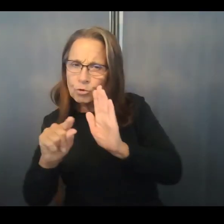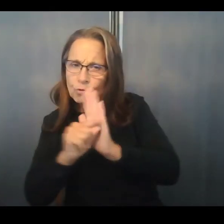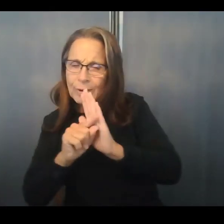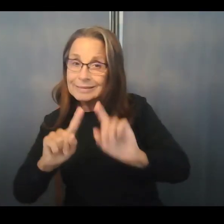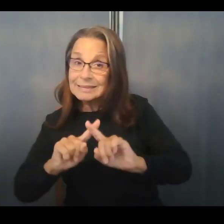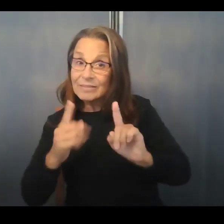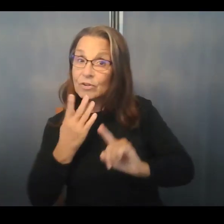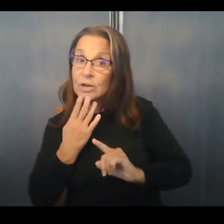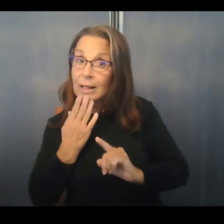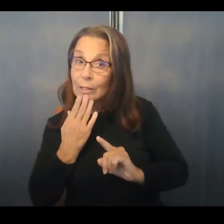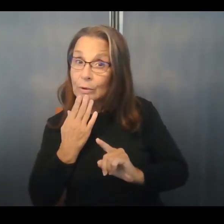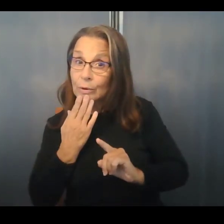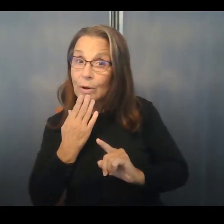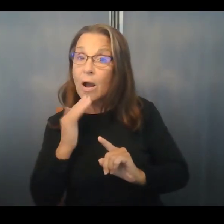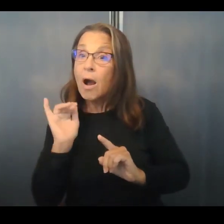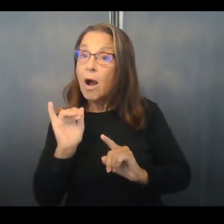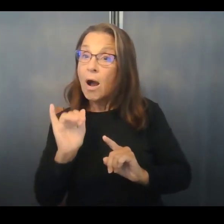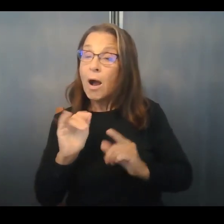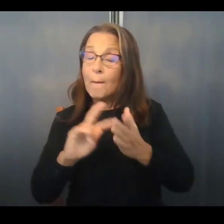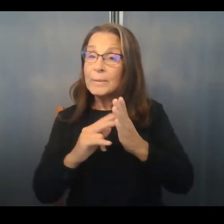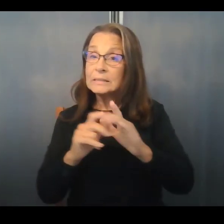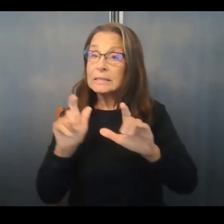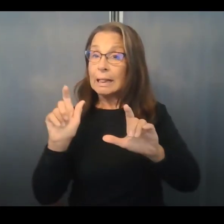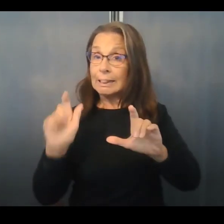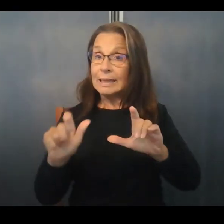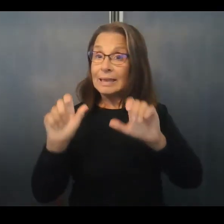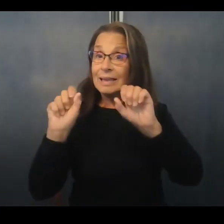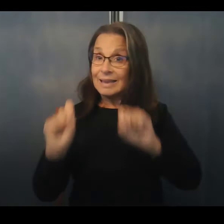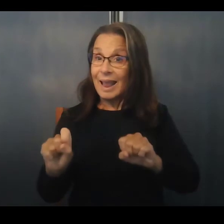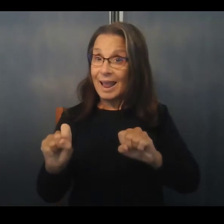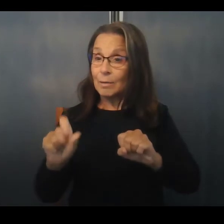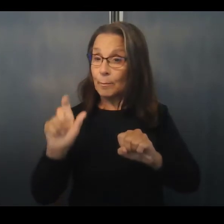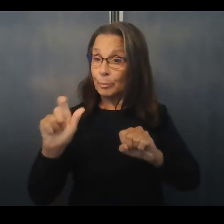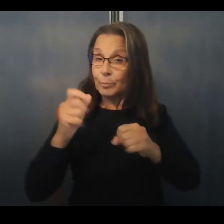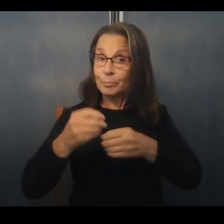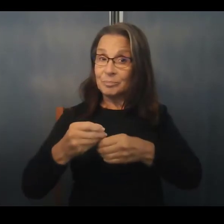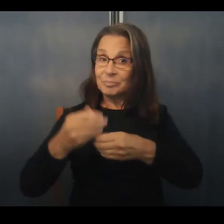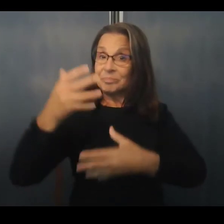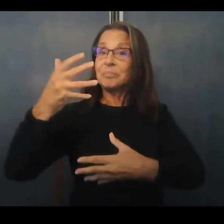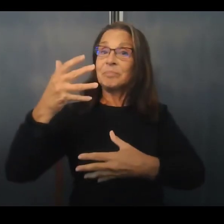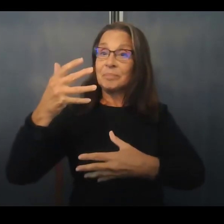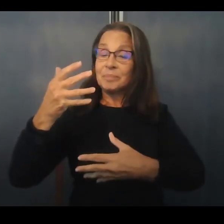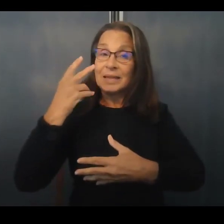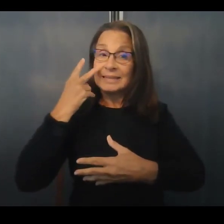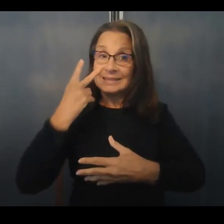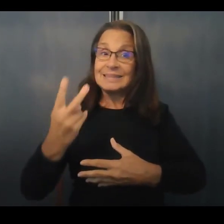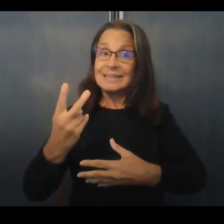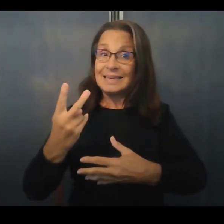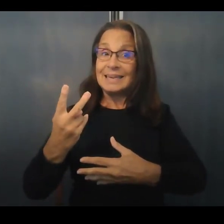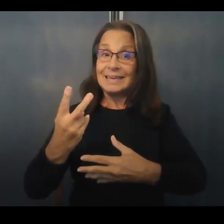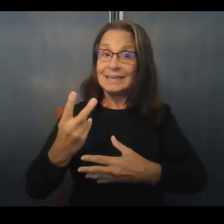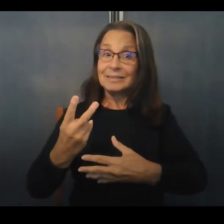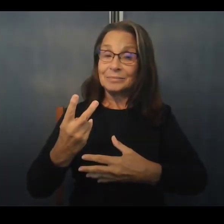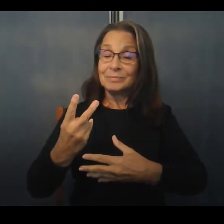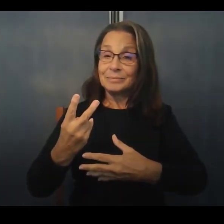it is a clickable link and if I click this here is my test and as I just said it shows me my selected